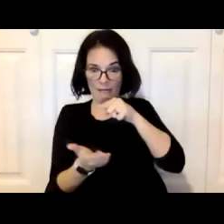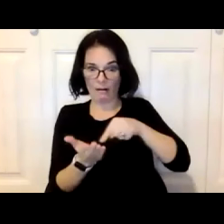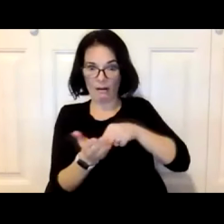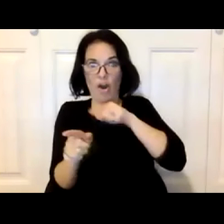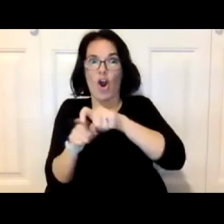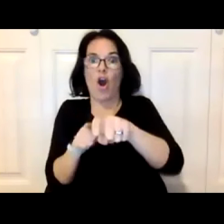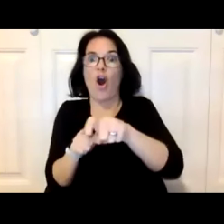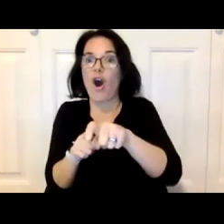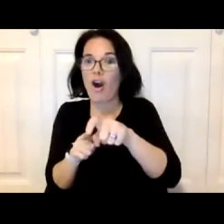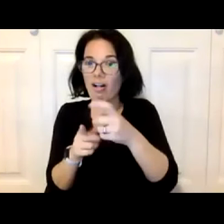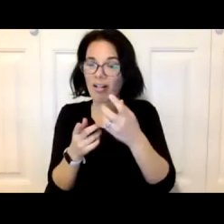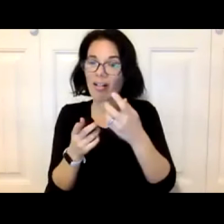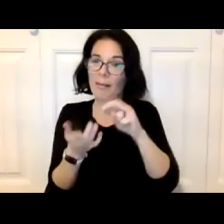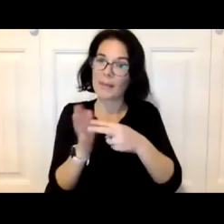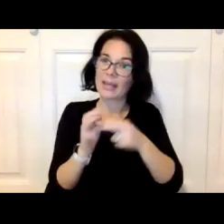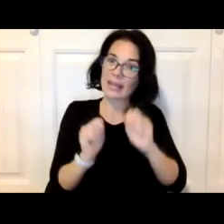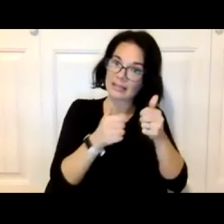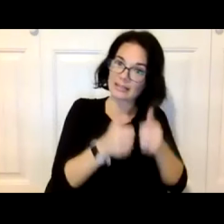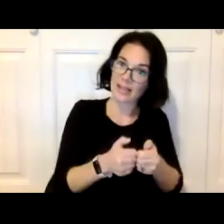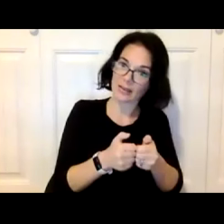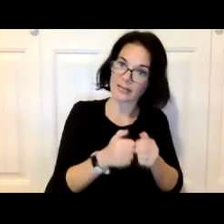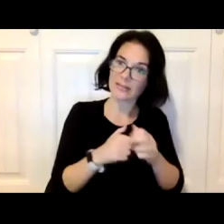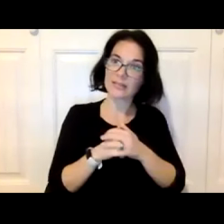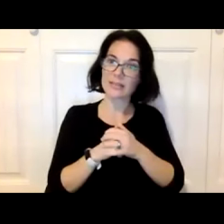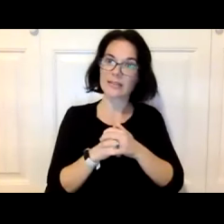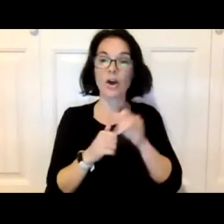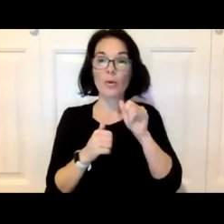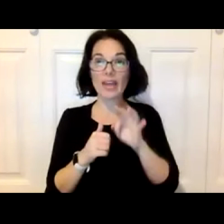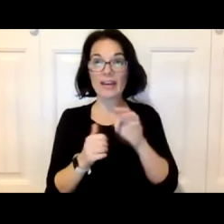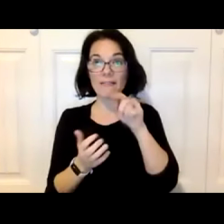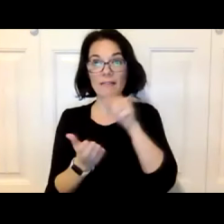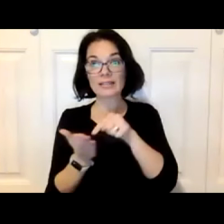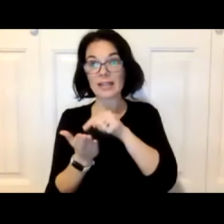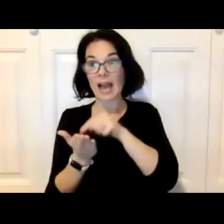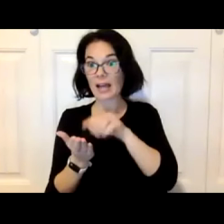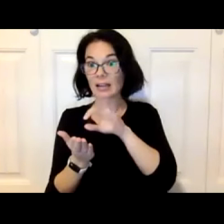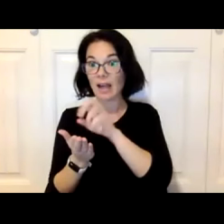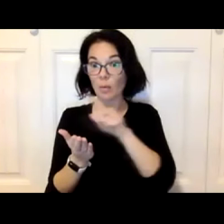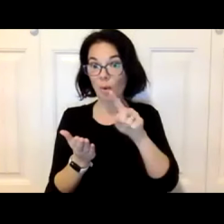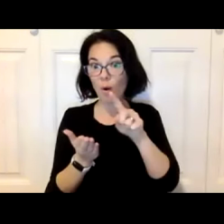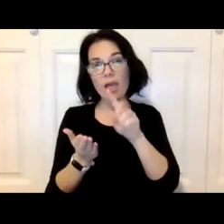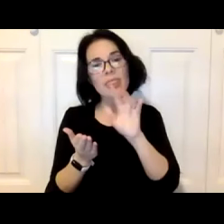According to the Sheriff’s Department, dialing 911 is still the fastest way to